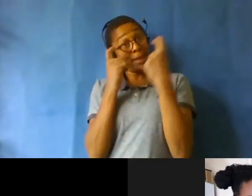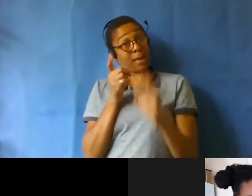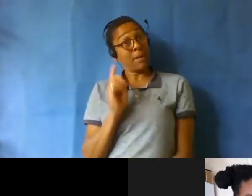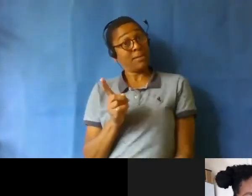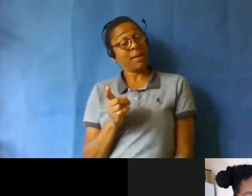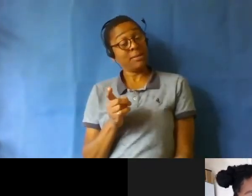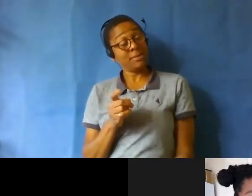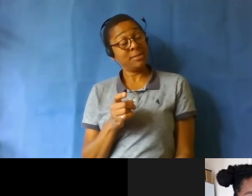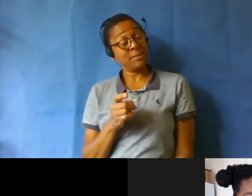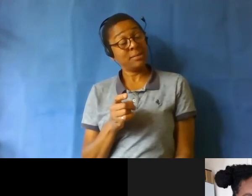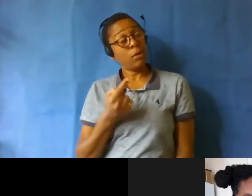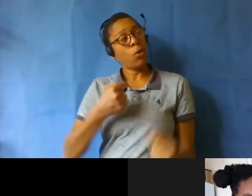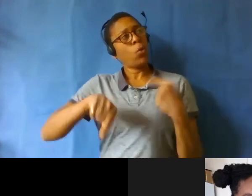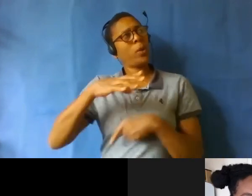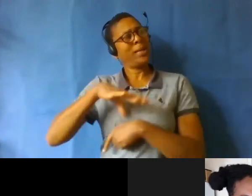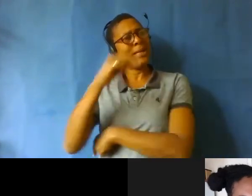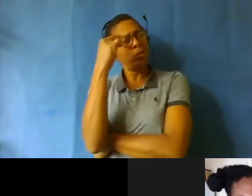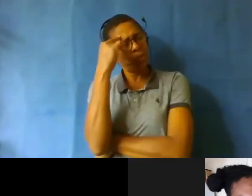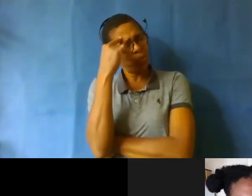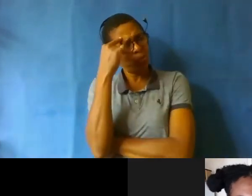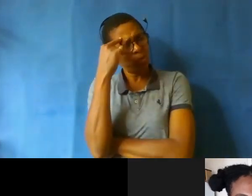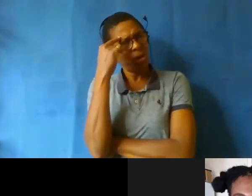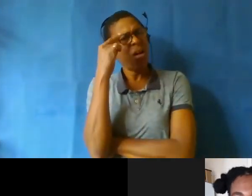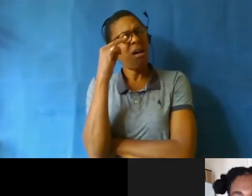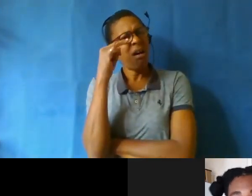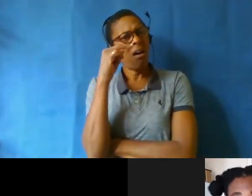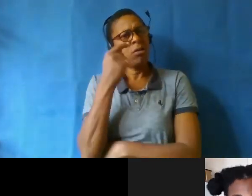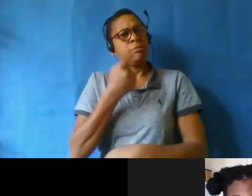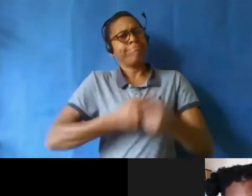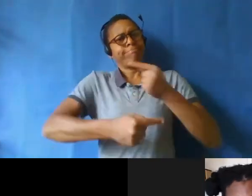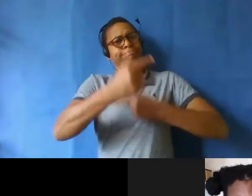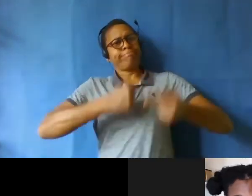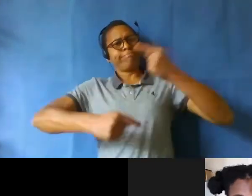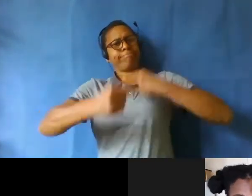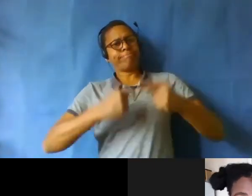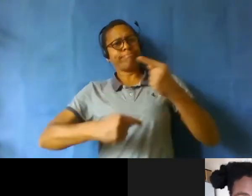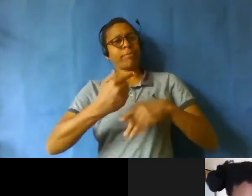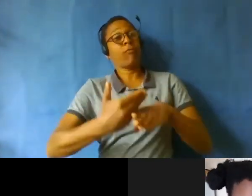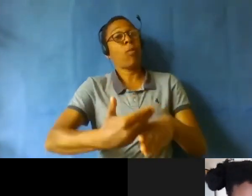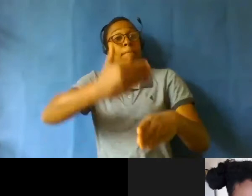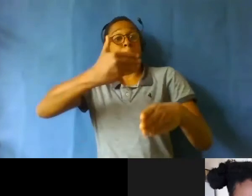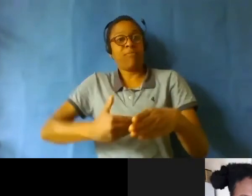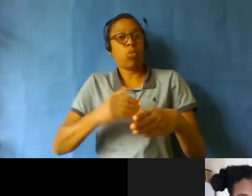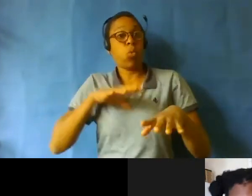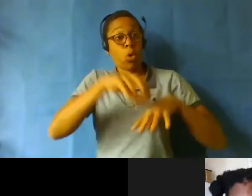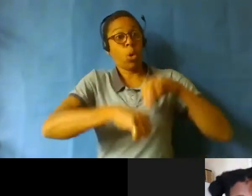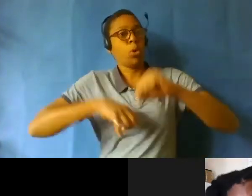decolonize a world view and make the world a better place we have to even